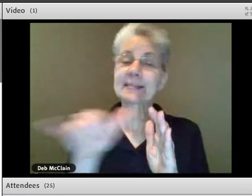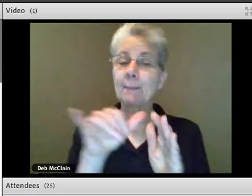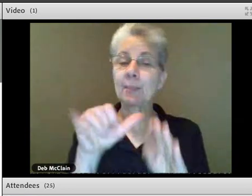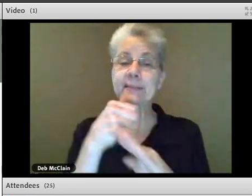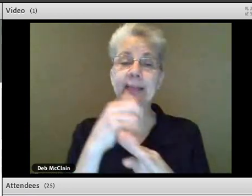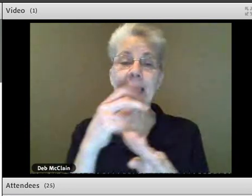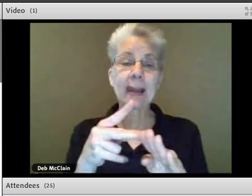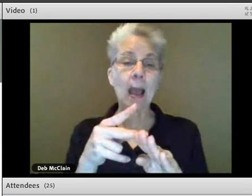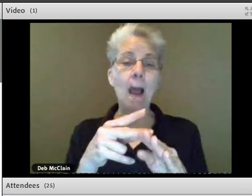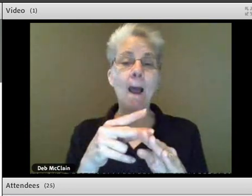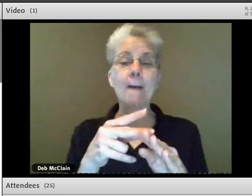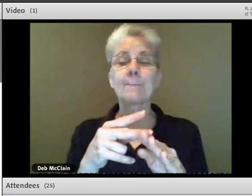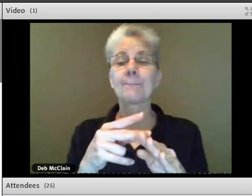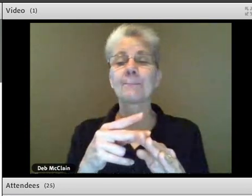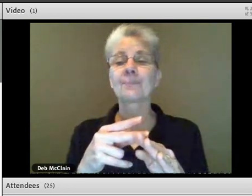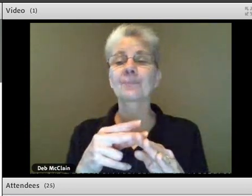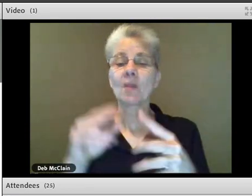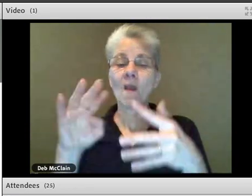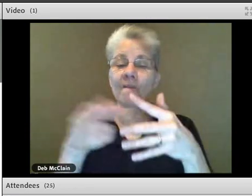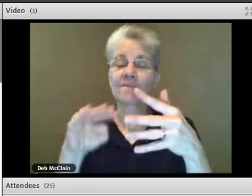These folders you see on the left are your modules.